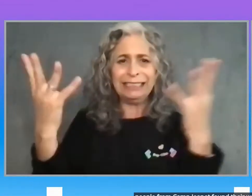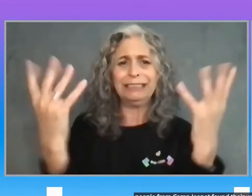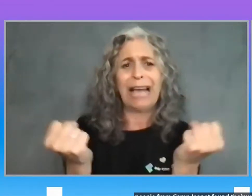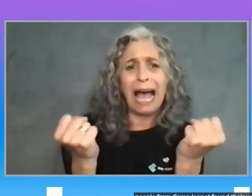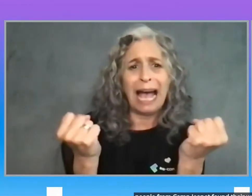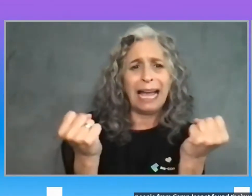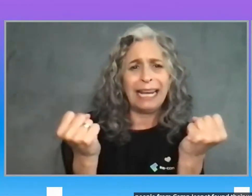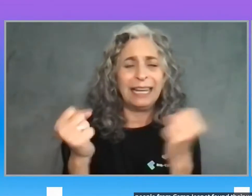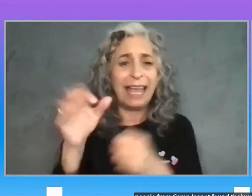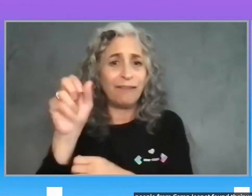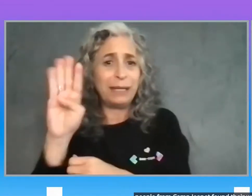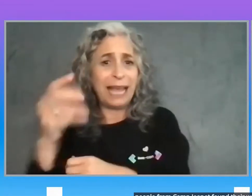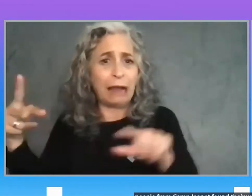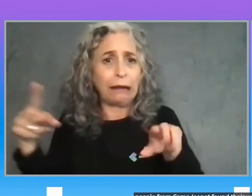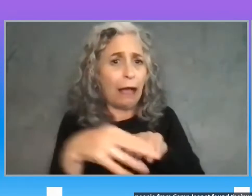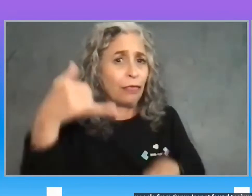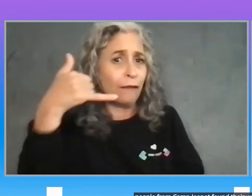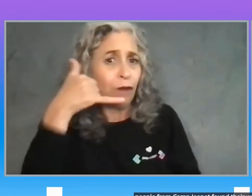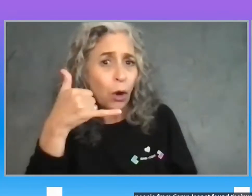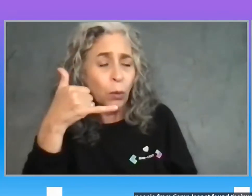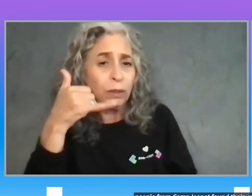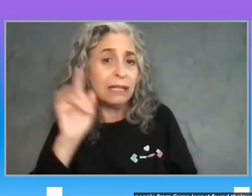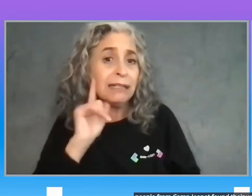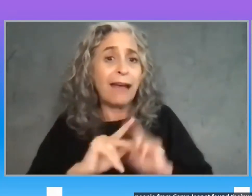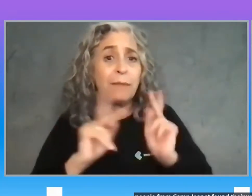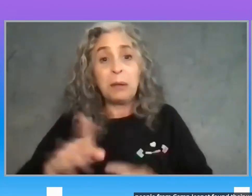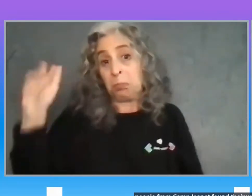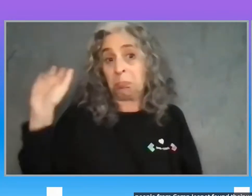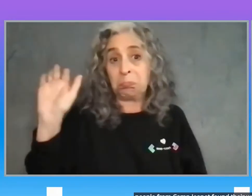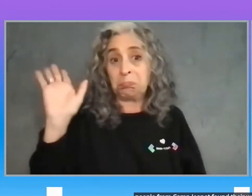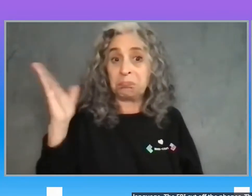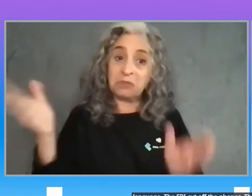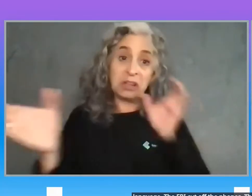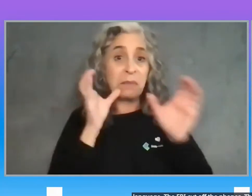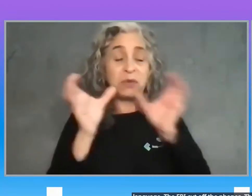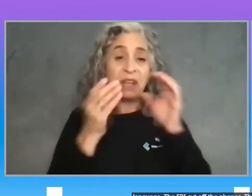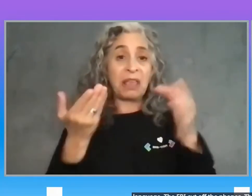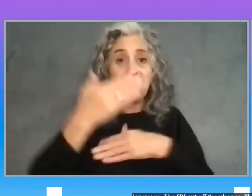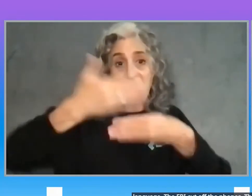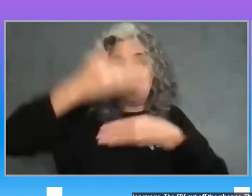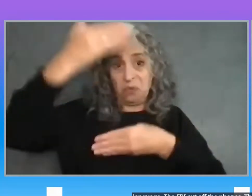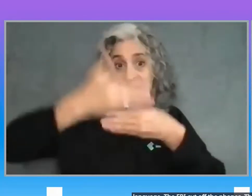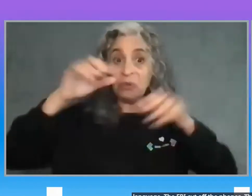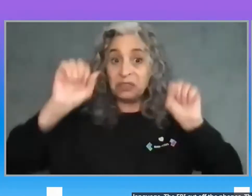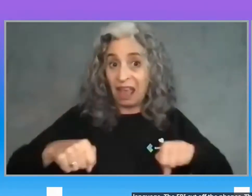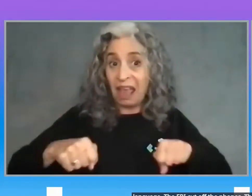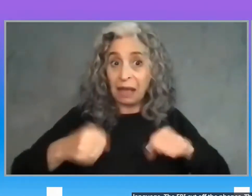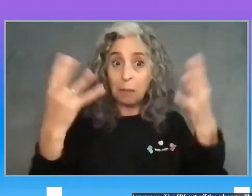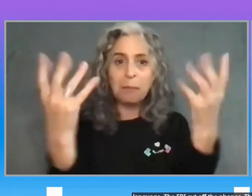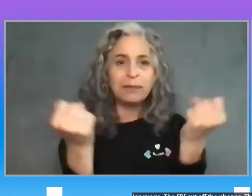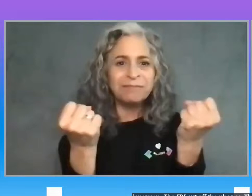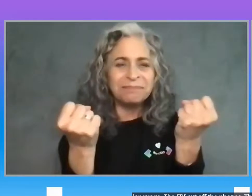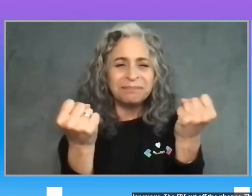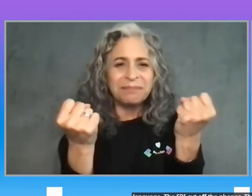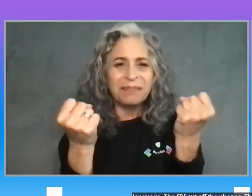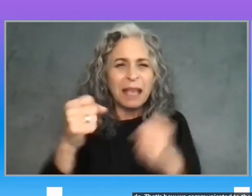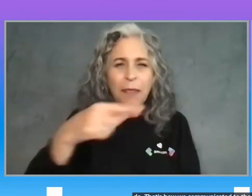The FBI cut off the phones. The deaf people went. We know what to do. That's how we communicated to the people